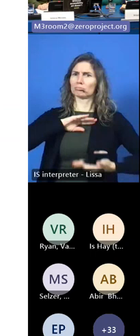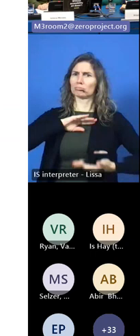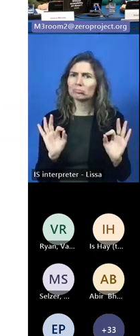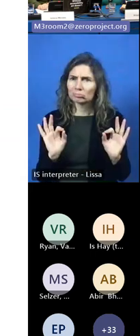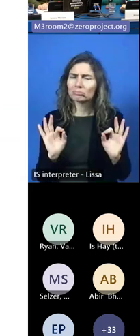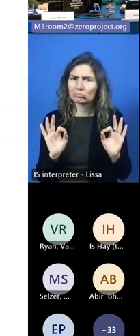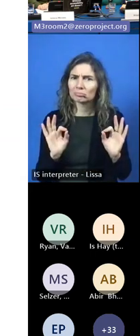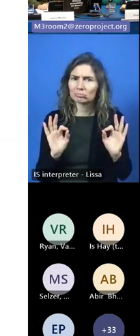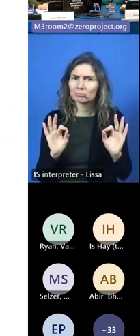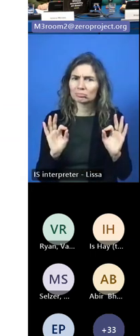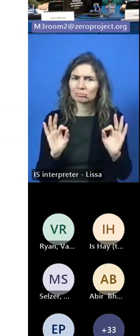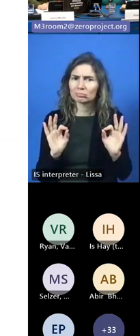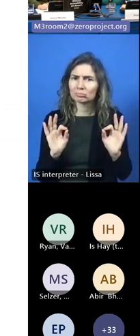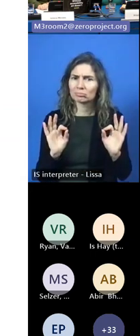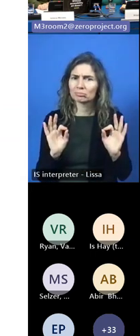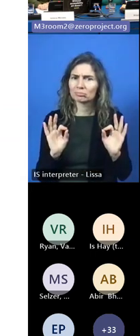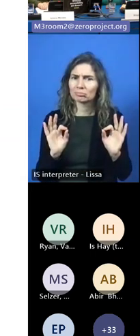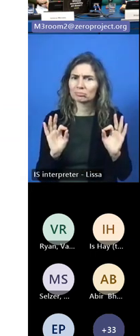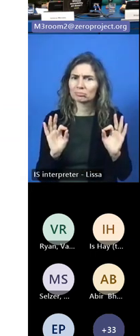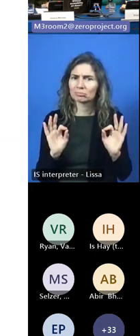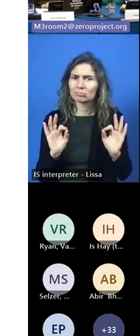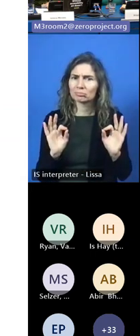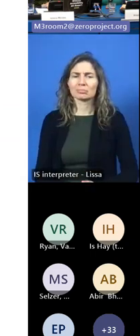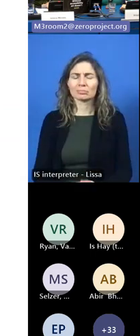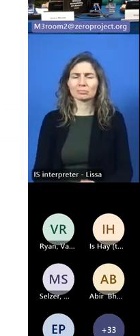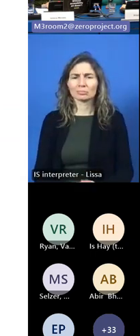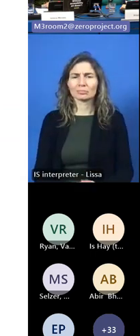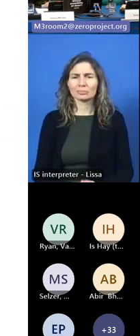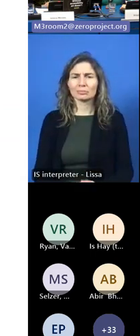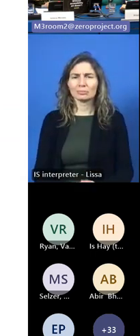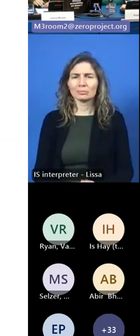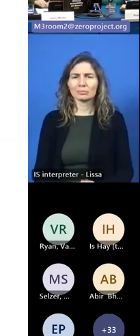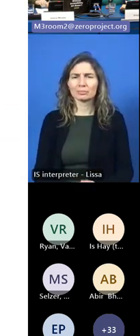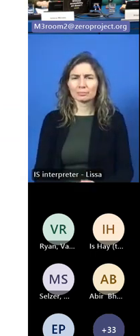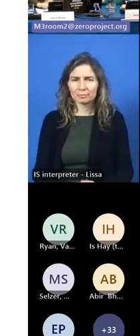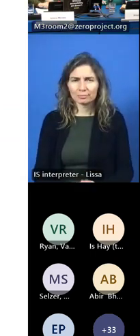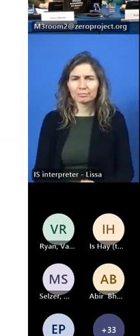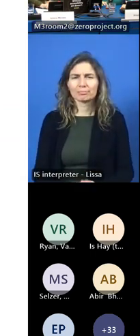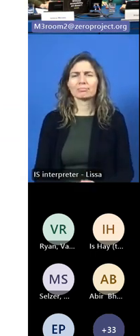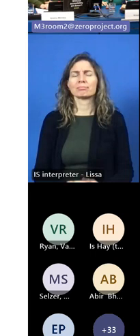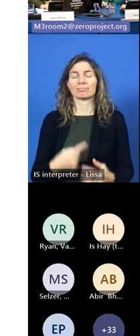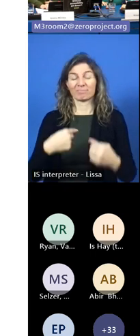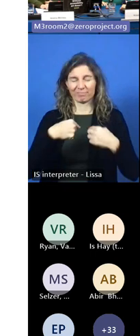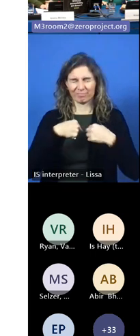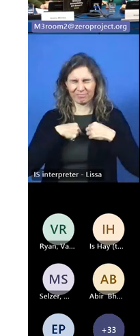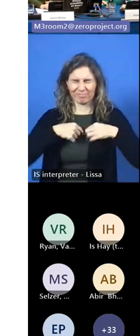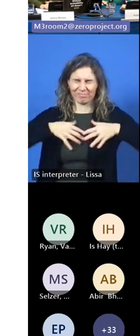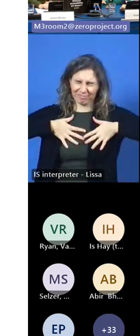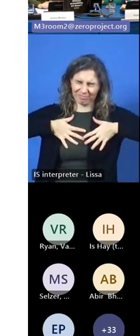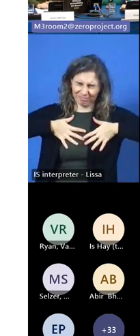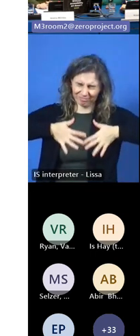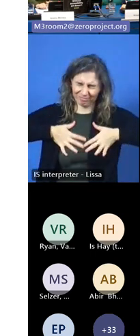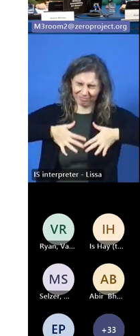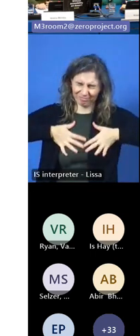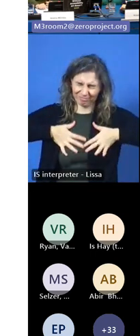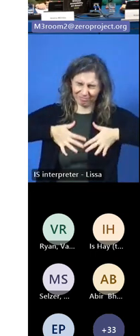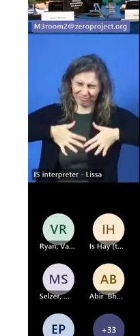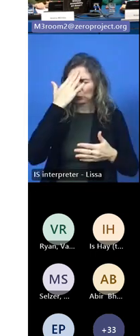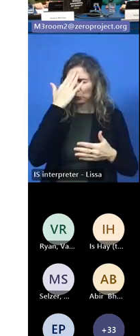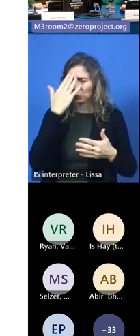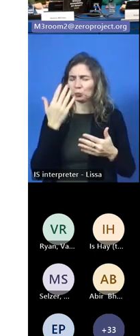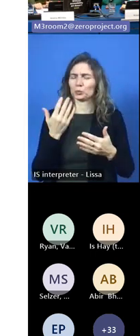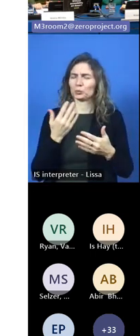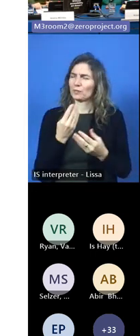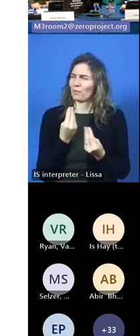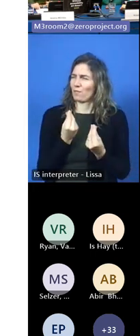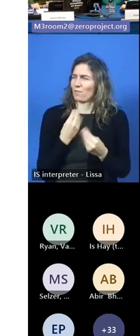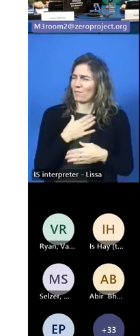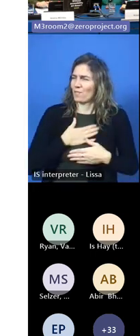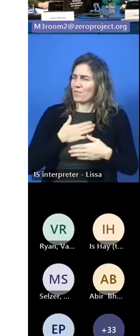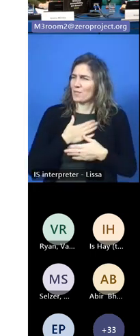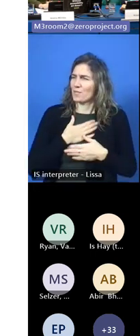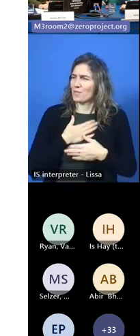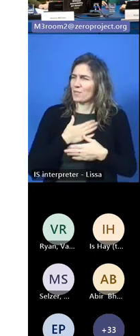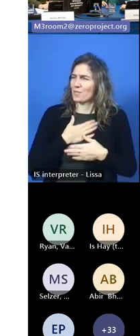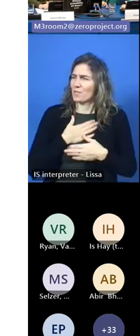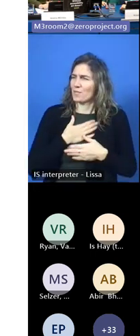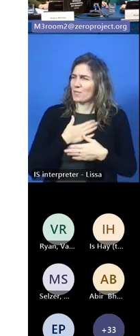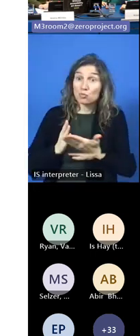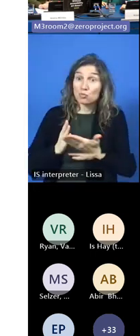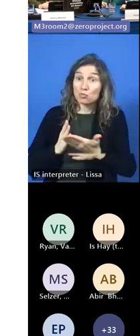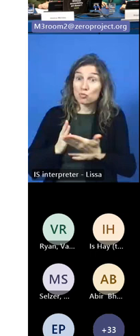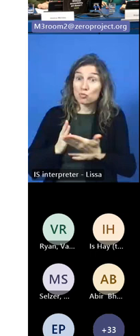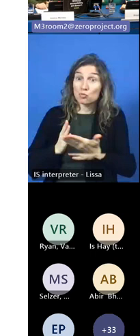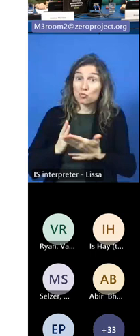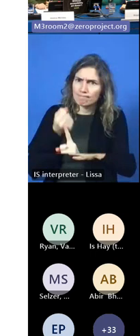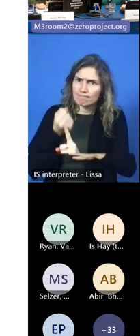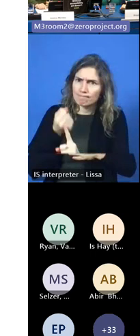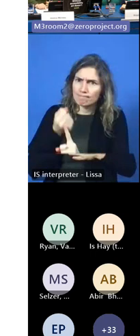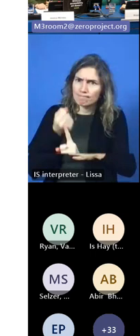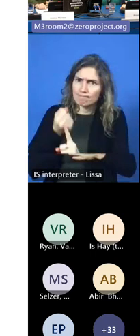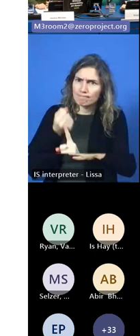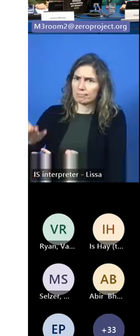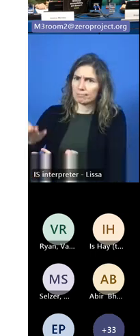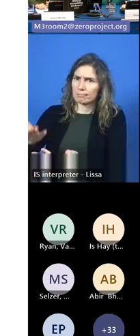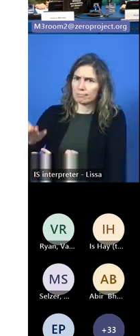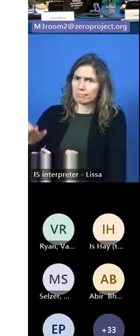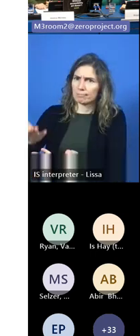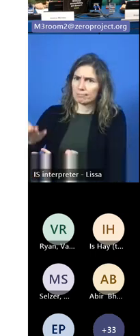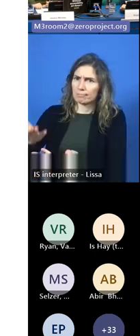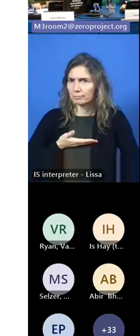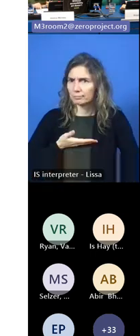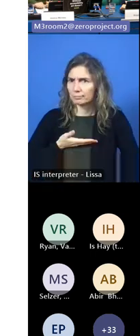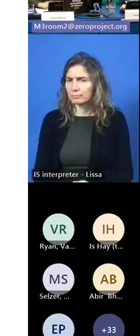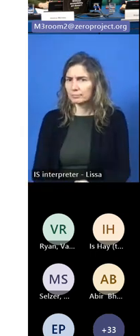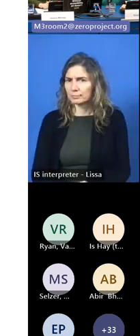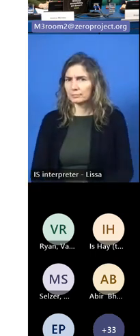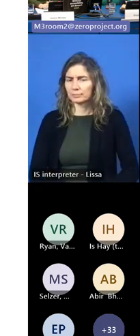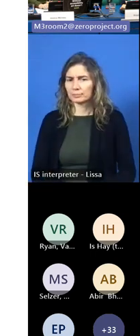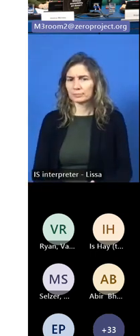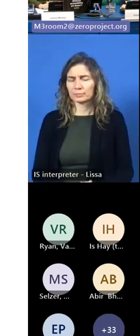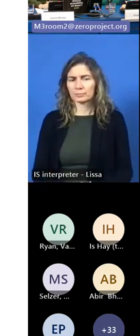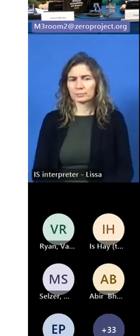And who knows really the importance of the fight for the rights.